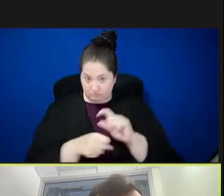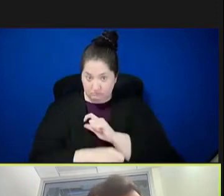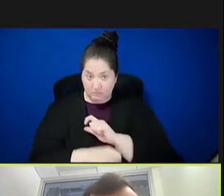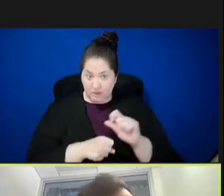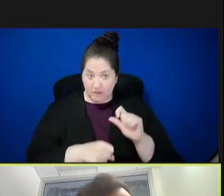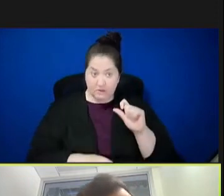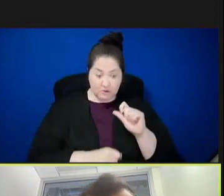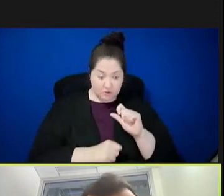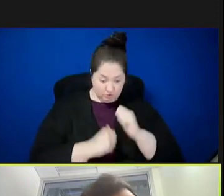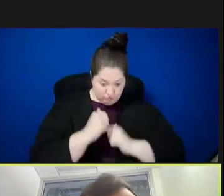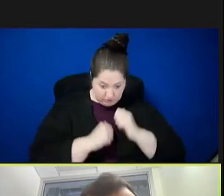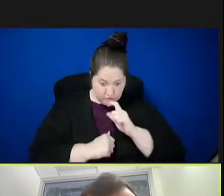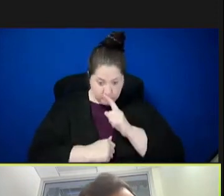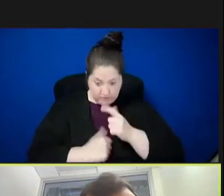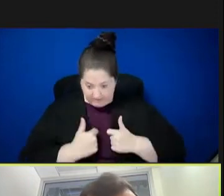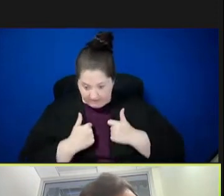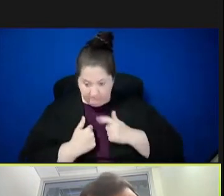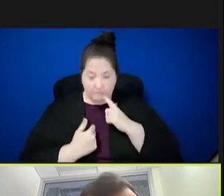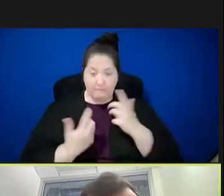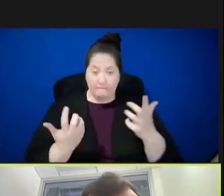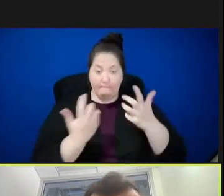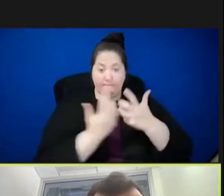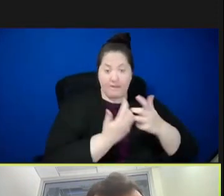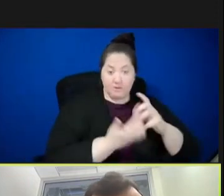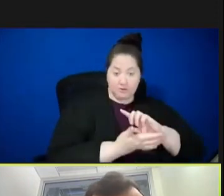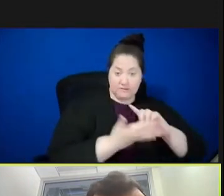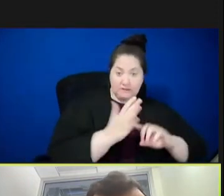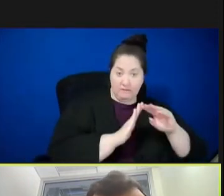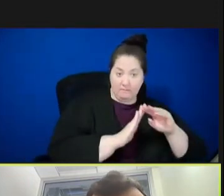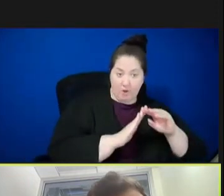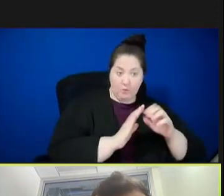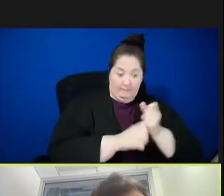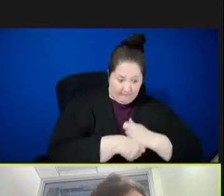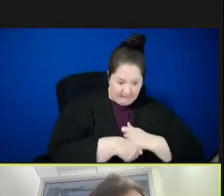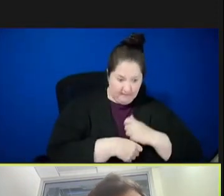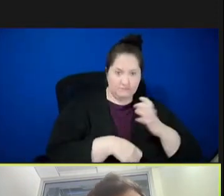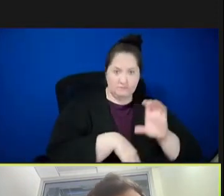in real life and see if they actually match the design models that we made in the computer.